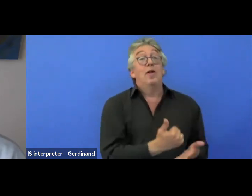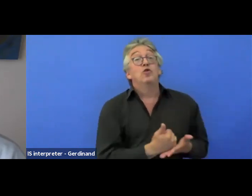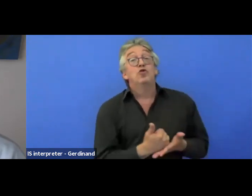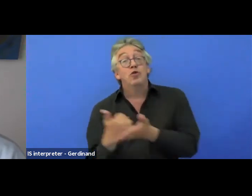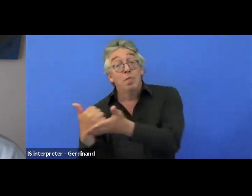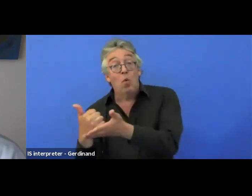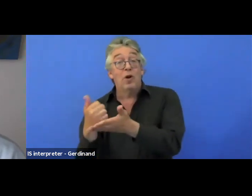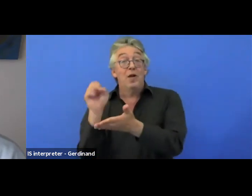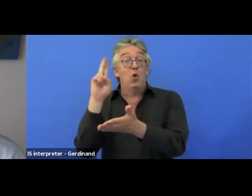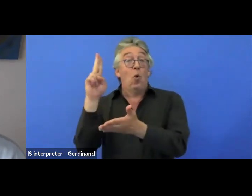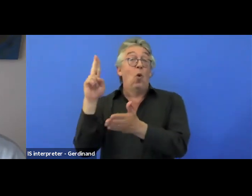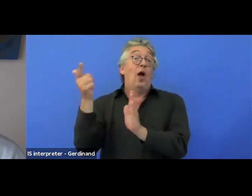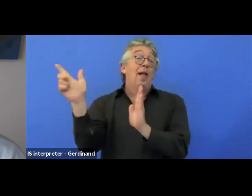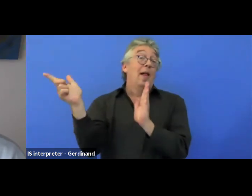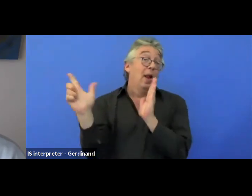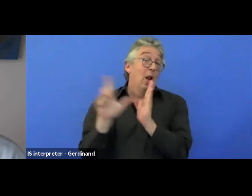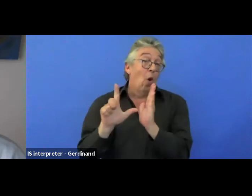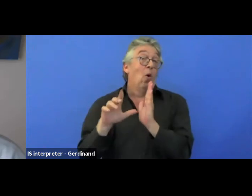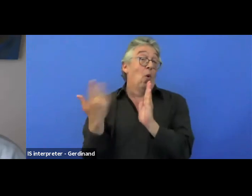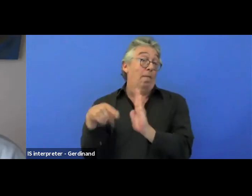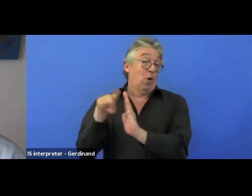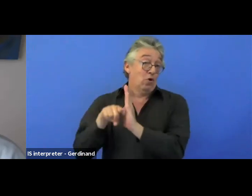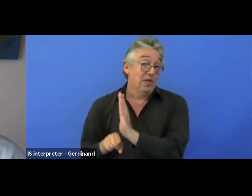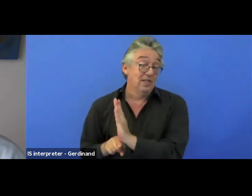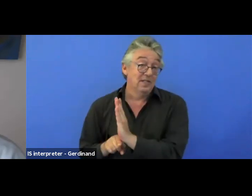And it is also a tool, a way for member states,